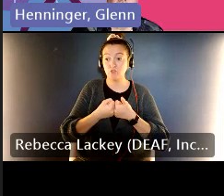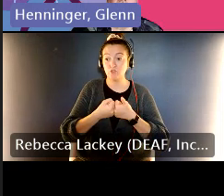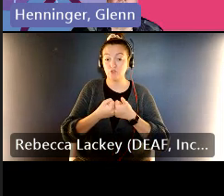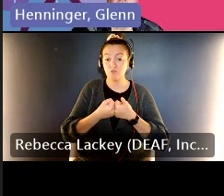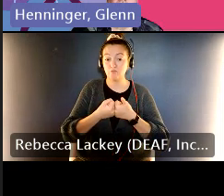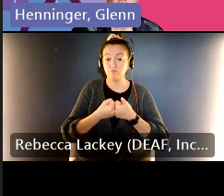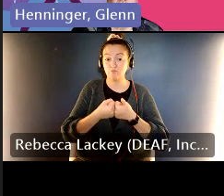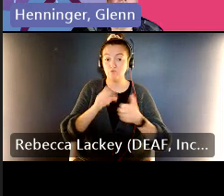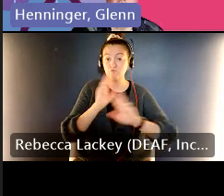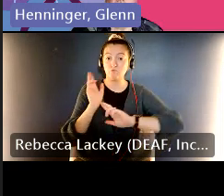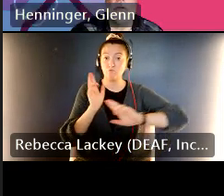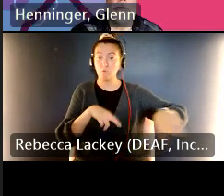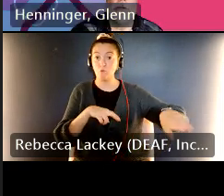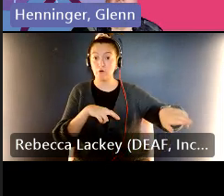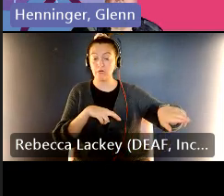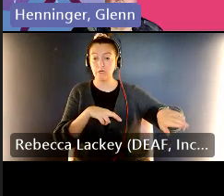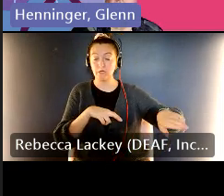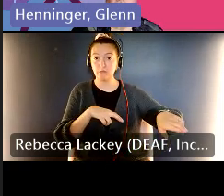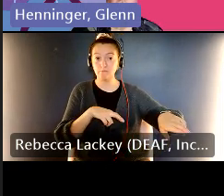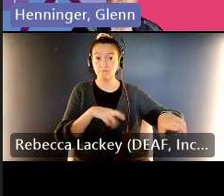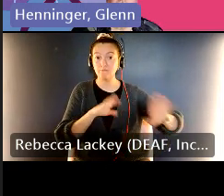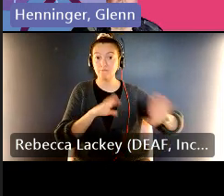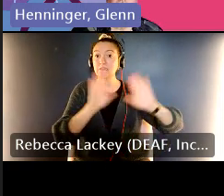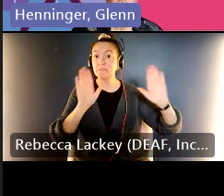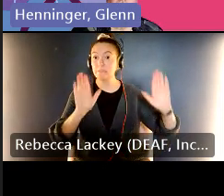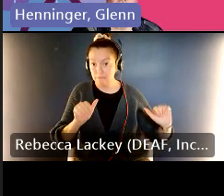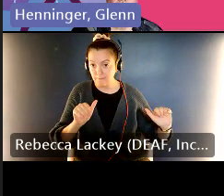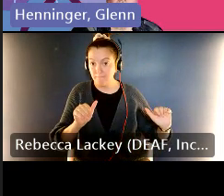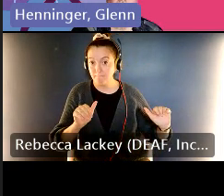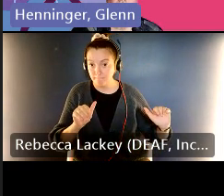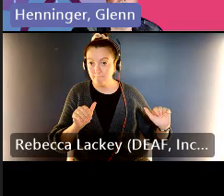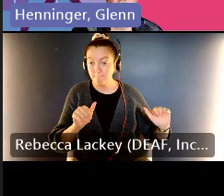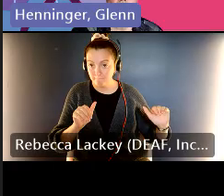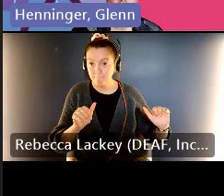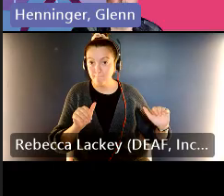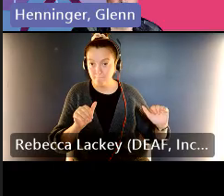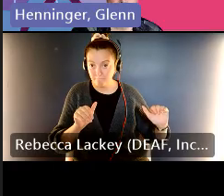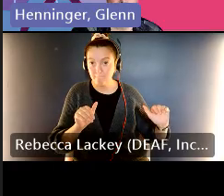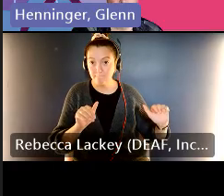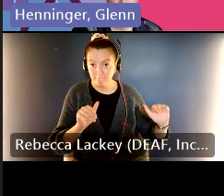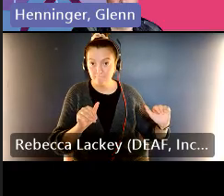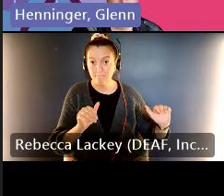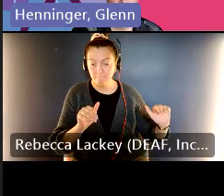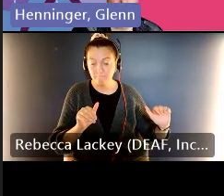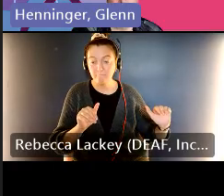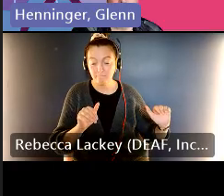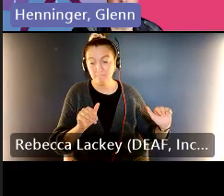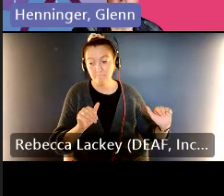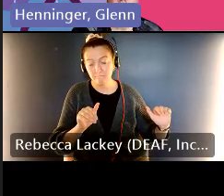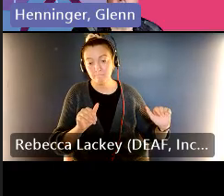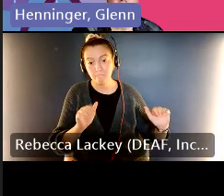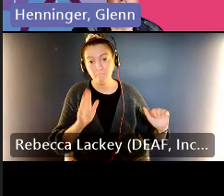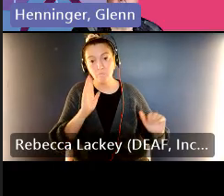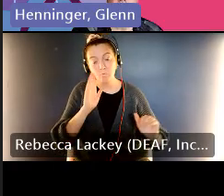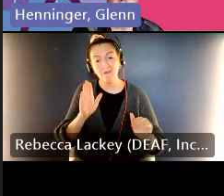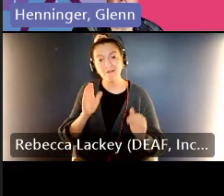will go through the thousands and thousands of crash reports that get that